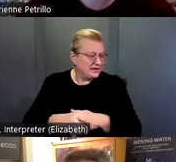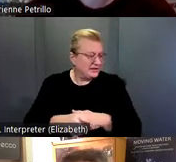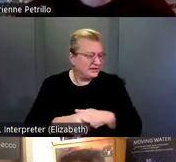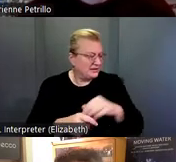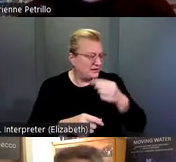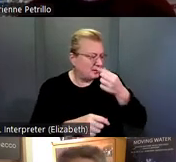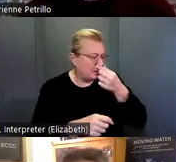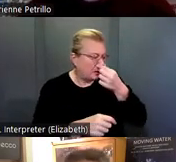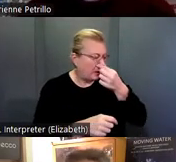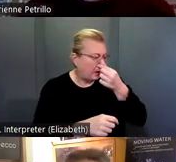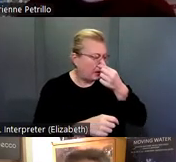Great, thank you.